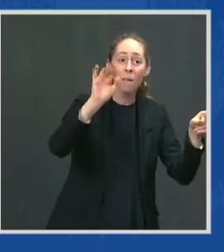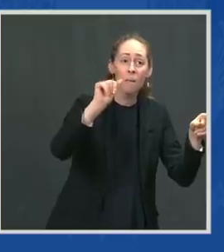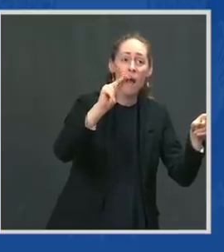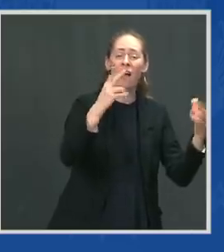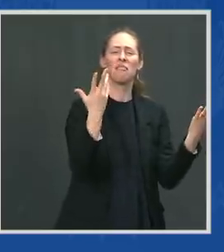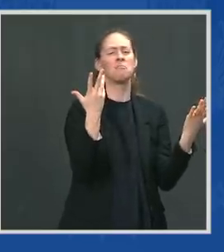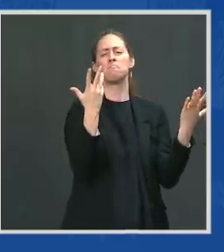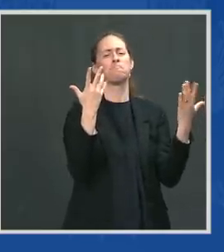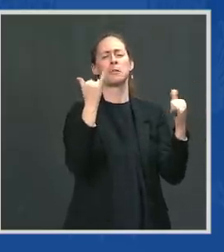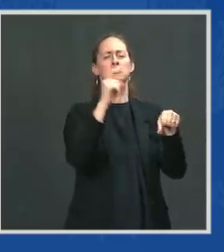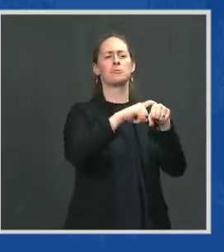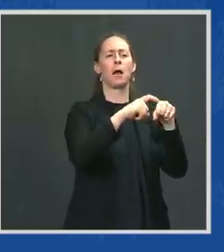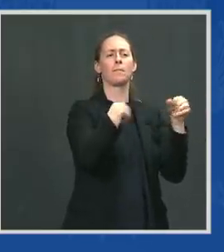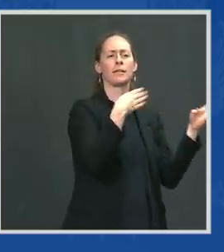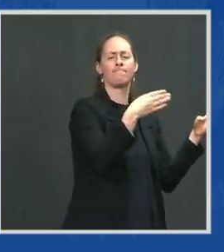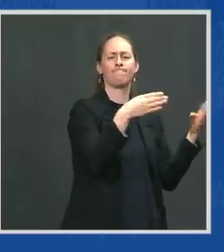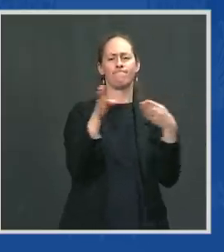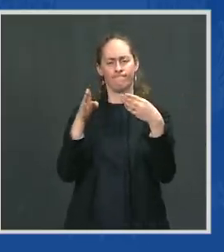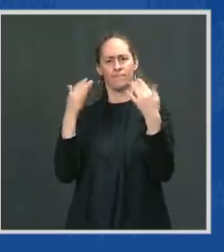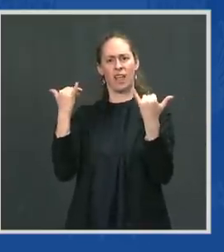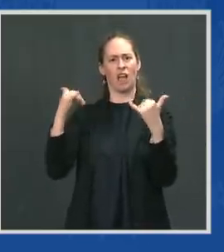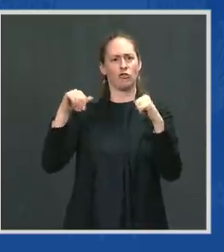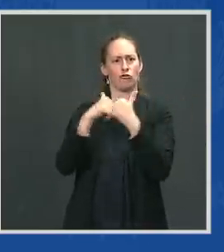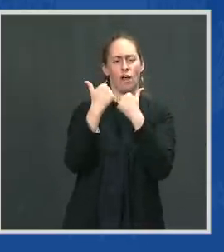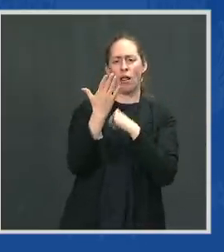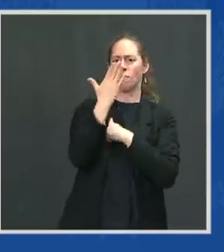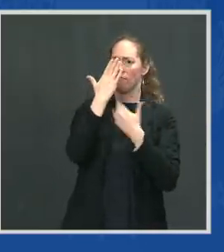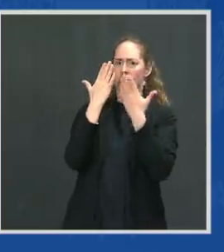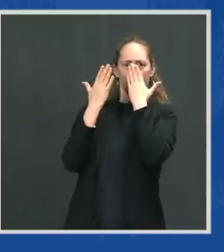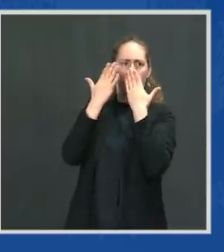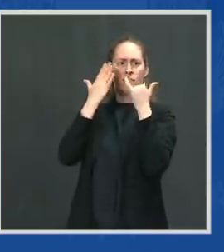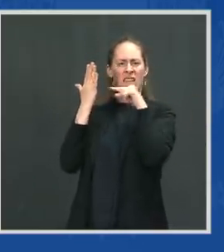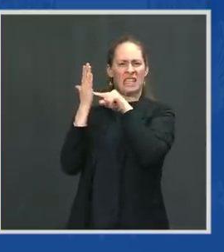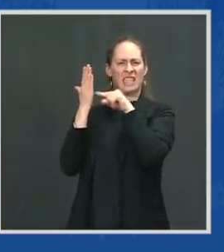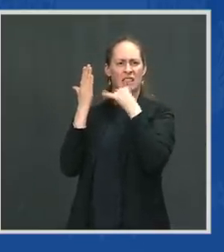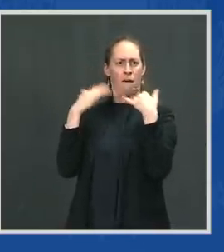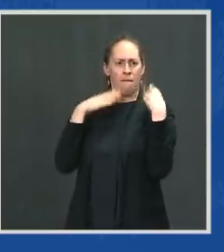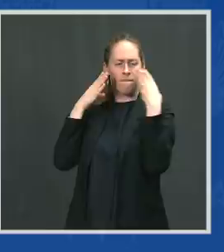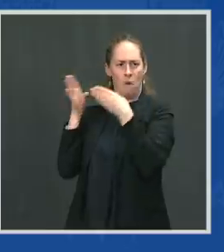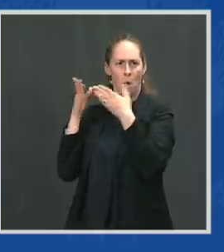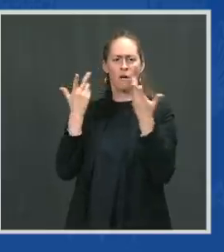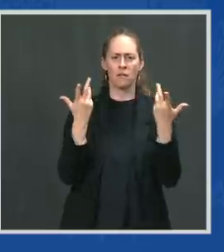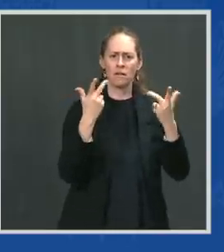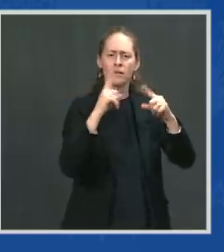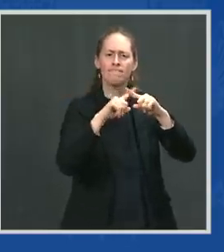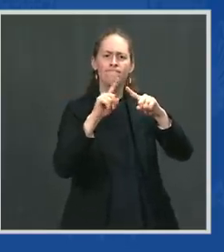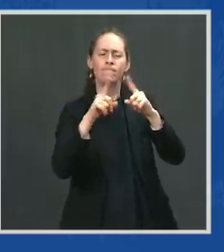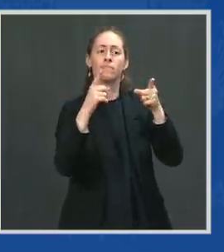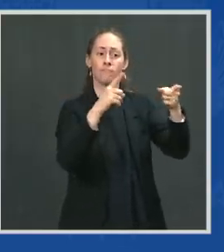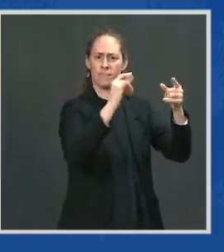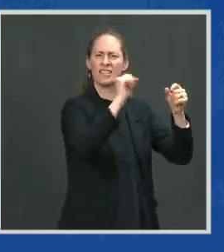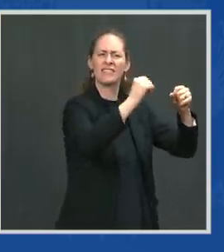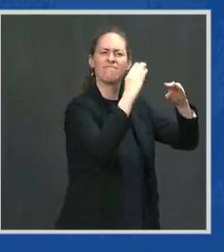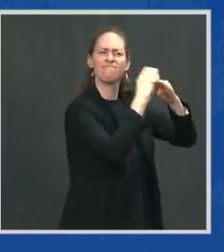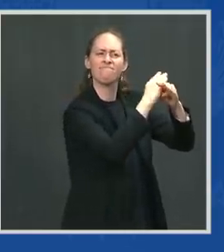We have to track and disrupt terrorist networks and operations that spread far beyond Afghanistan since 9/11.